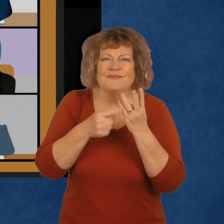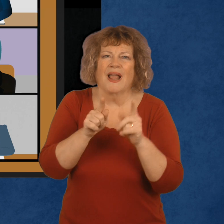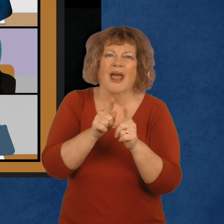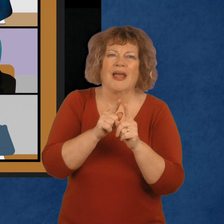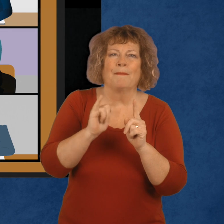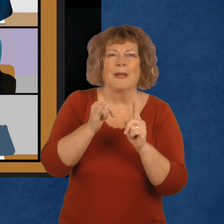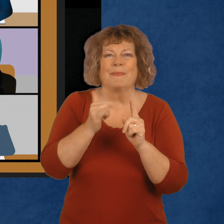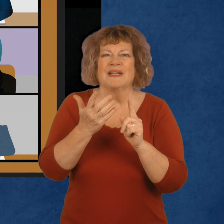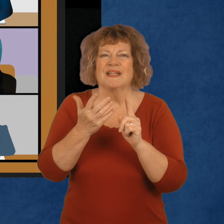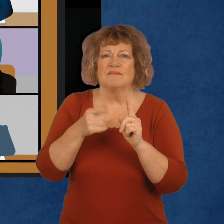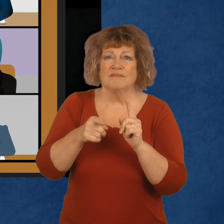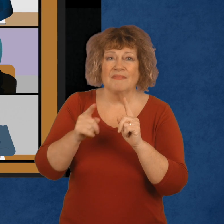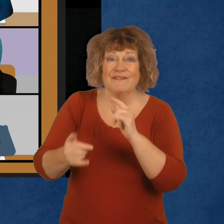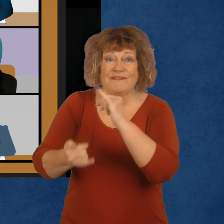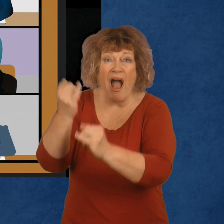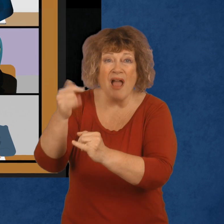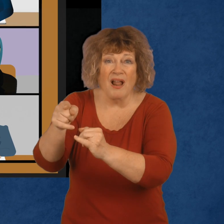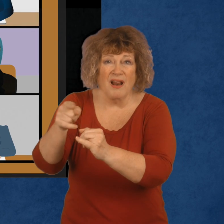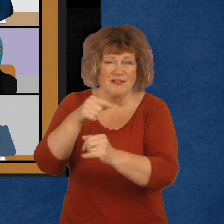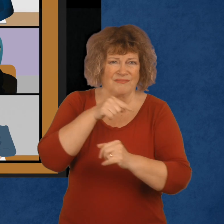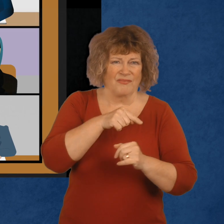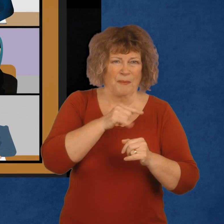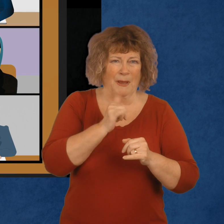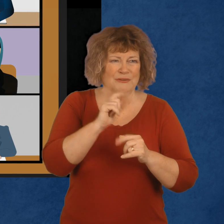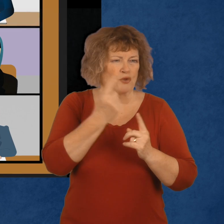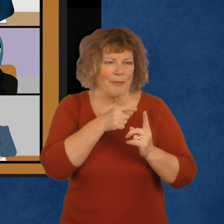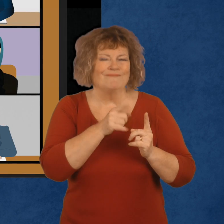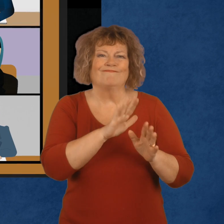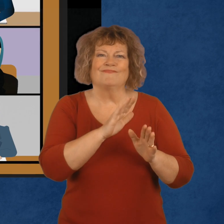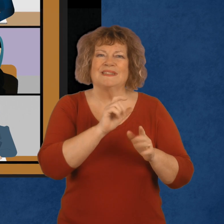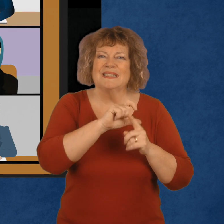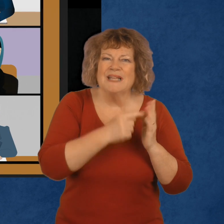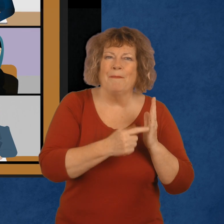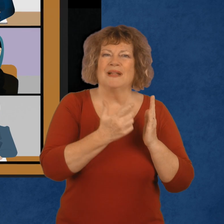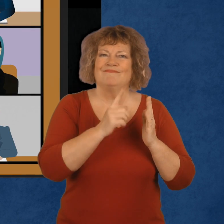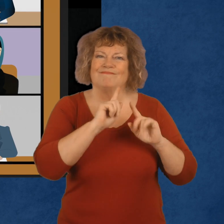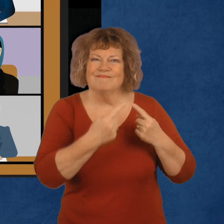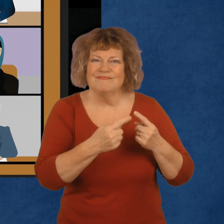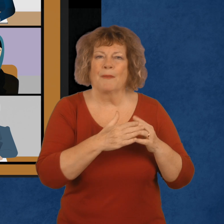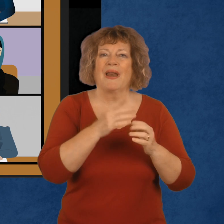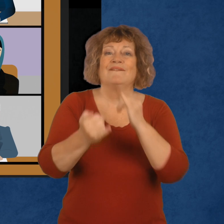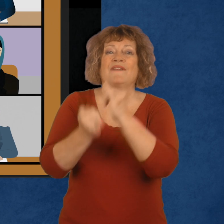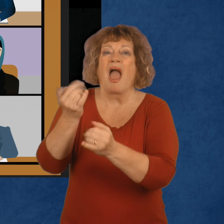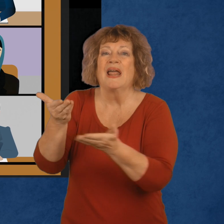The final hearing is longer, and this is when all the evidence will be heard. The tribunal will let you know in advance